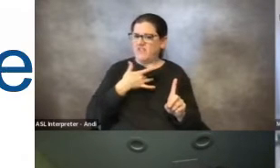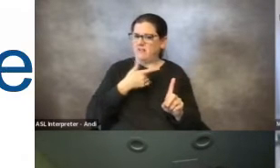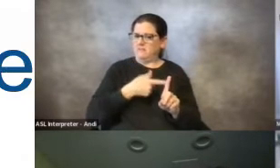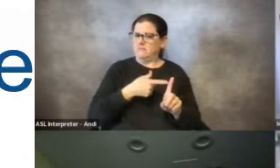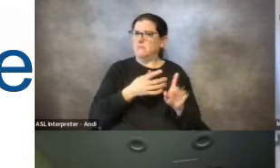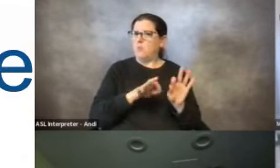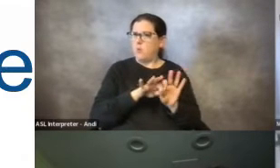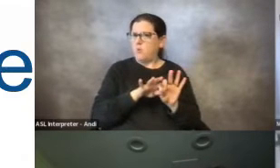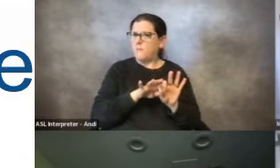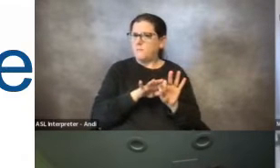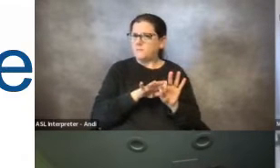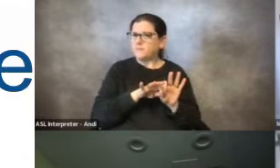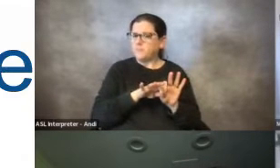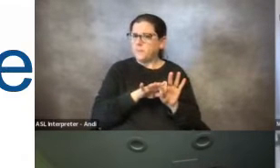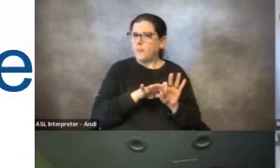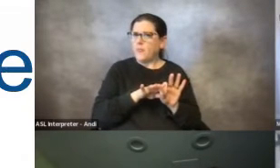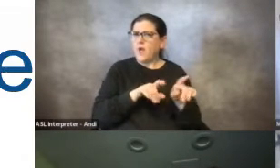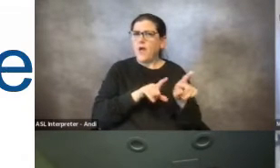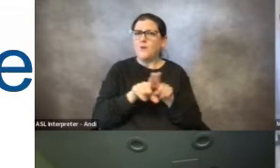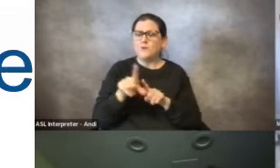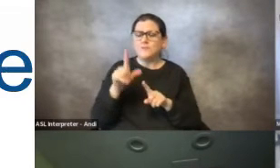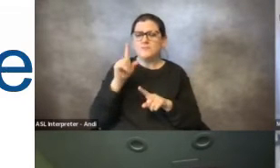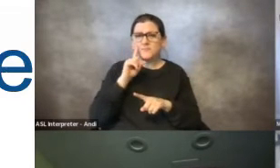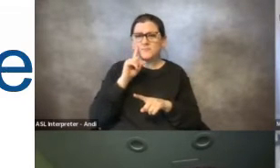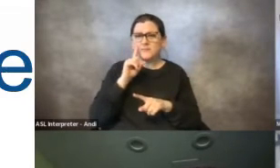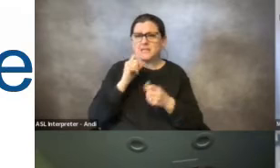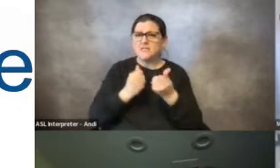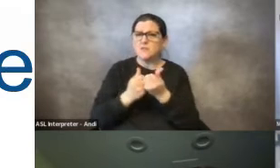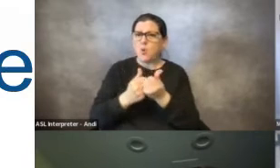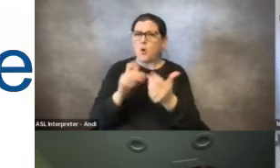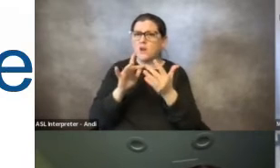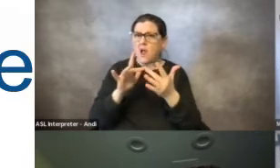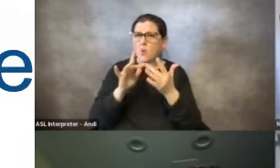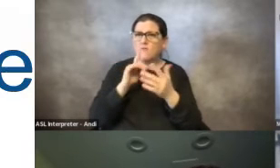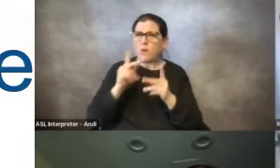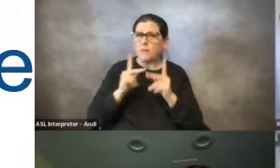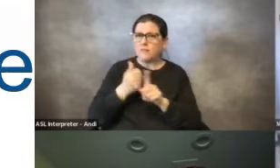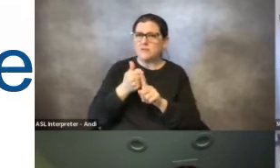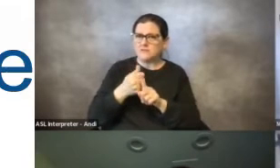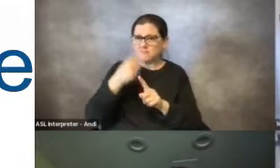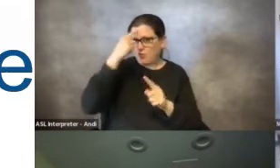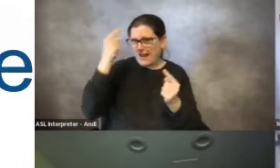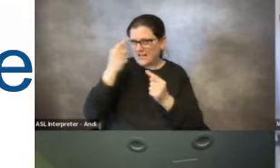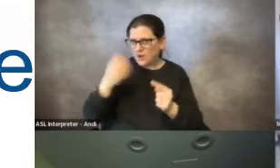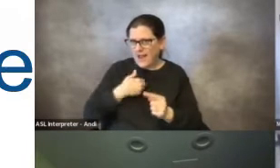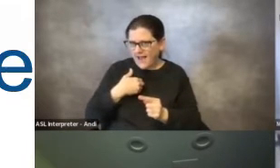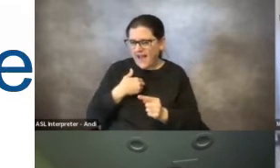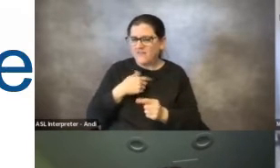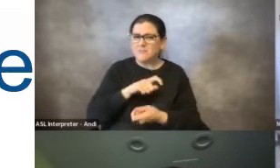know, I also think, to support networks for people living with brain injury. So support groups, especially as you age, right, I